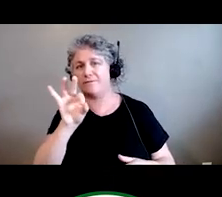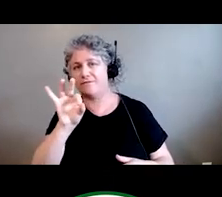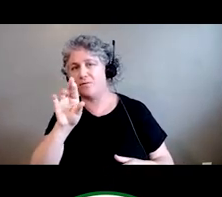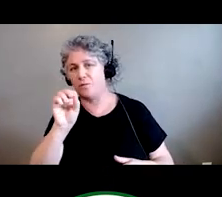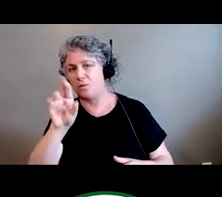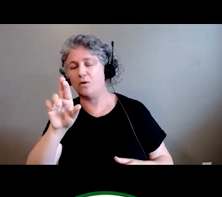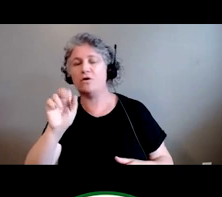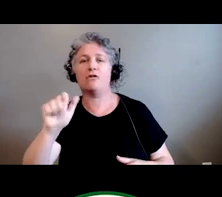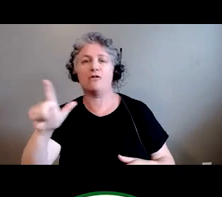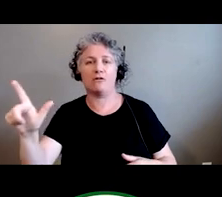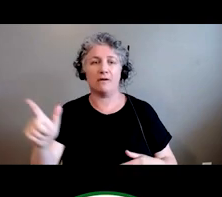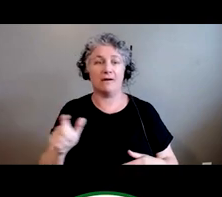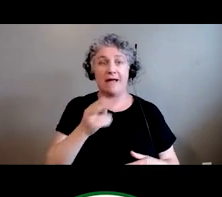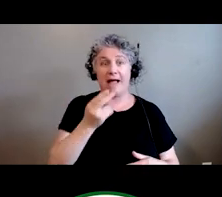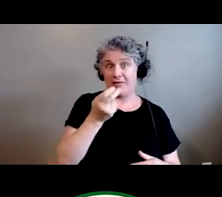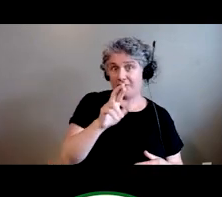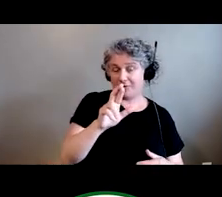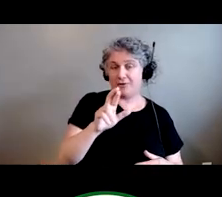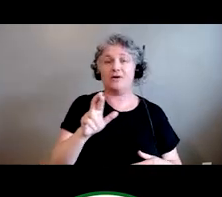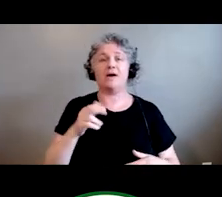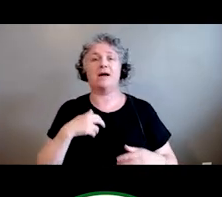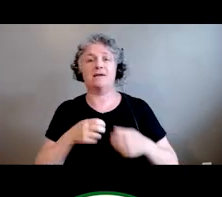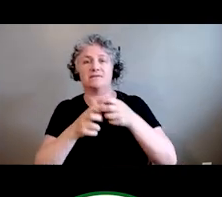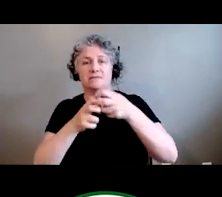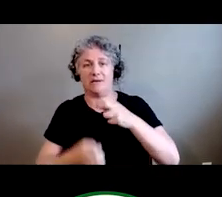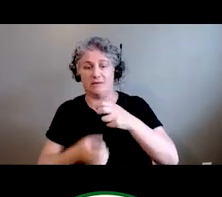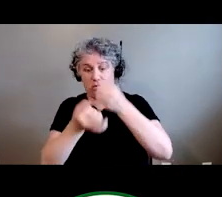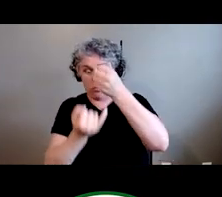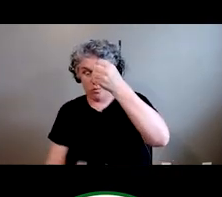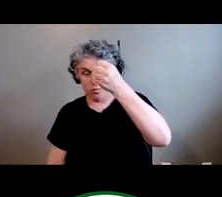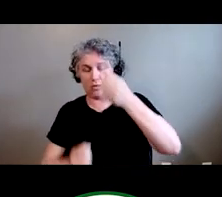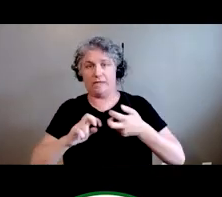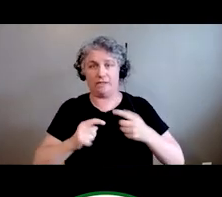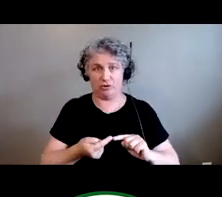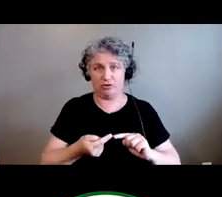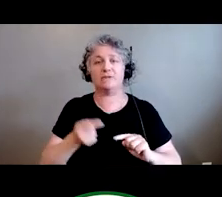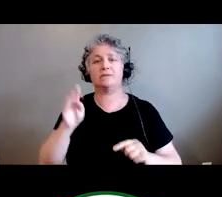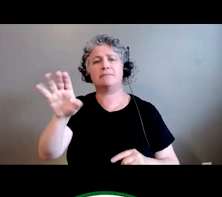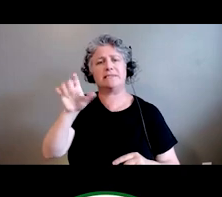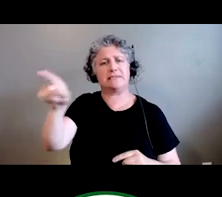In addition to her direct work with clients, she is also the info line team lead and part